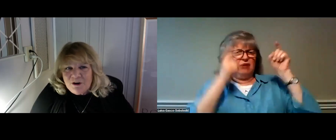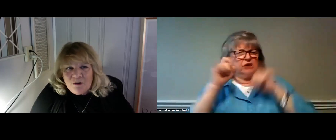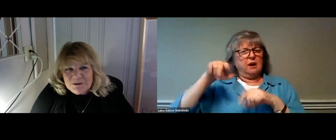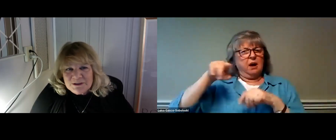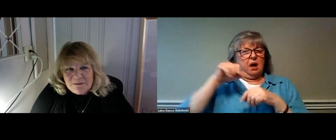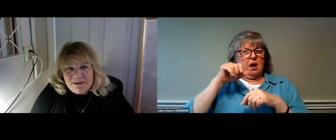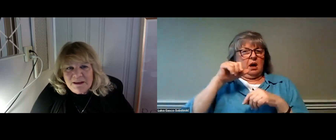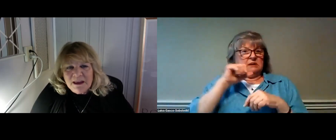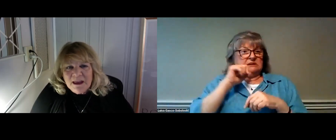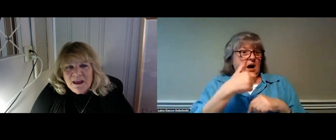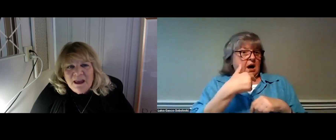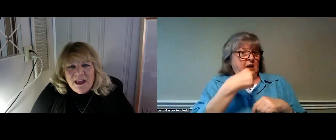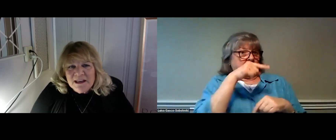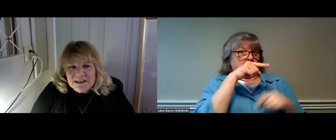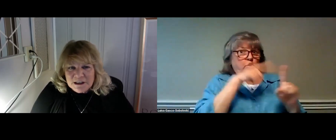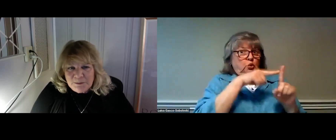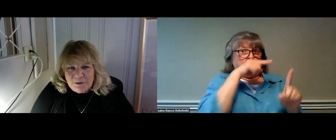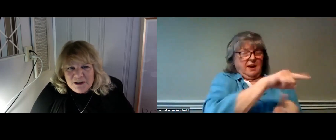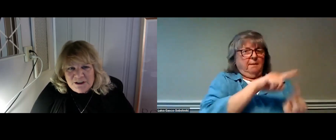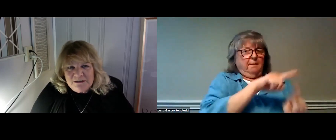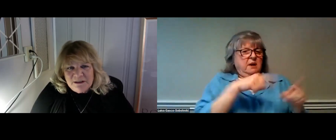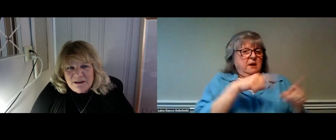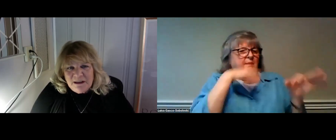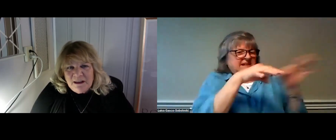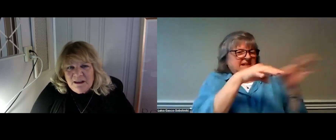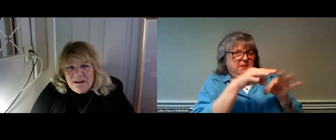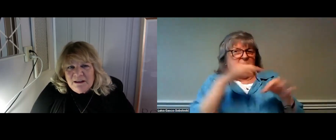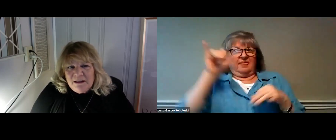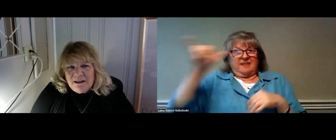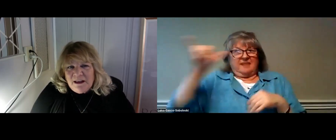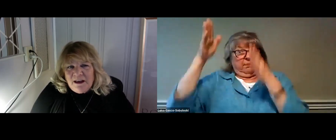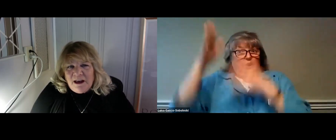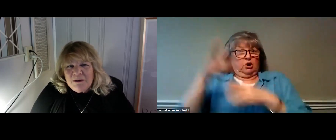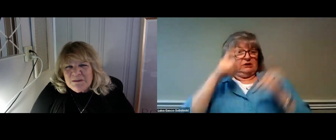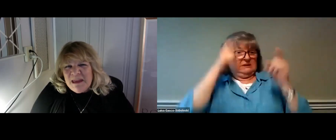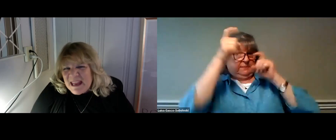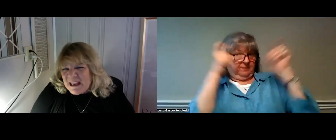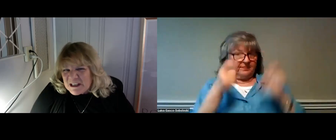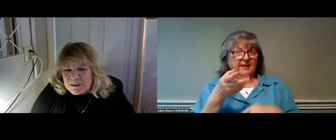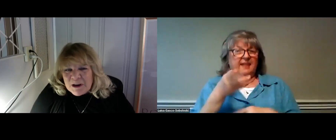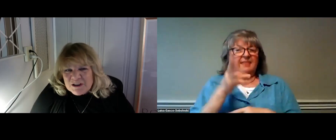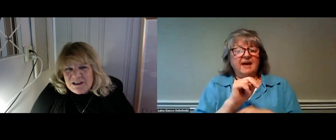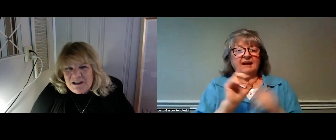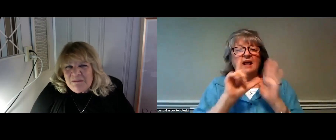home or something and his expression I was making an expression to him like